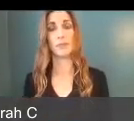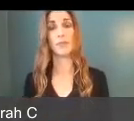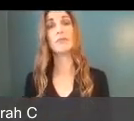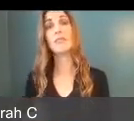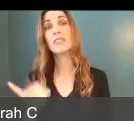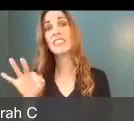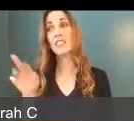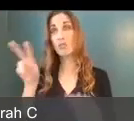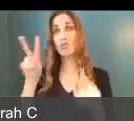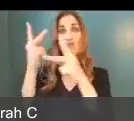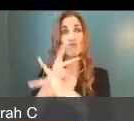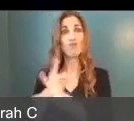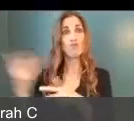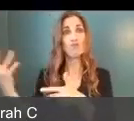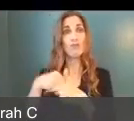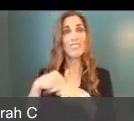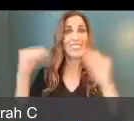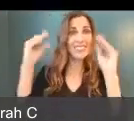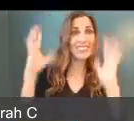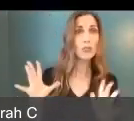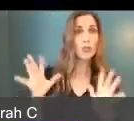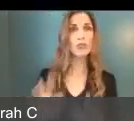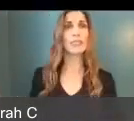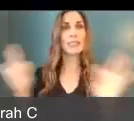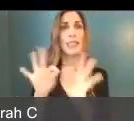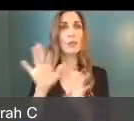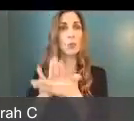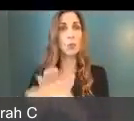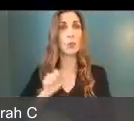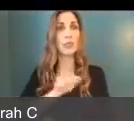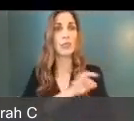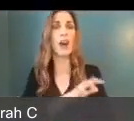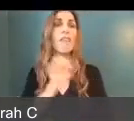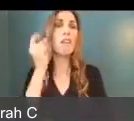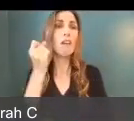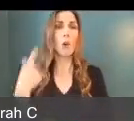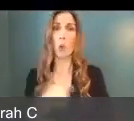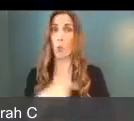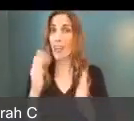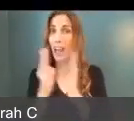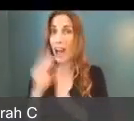so this is the, we've asked all the public schools to give us their "tier one" teachers and staff,